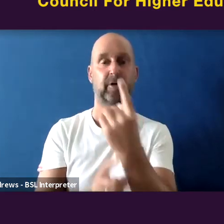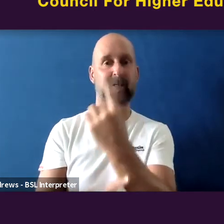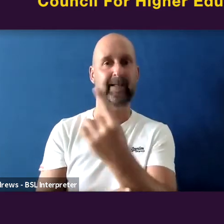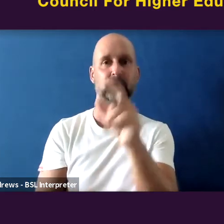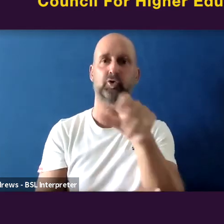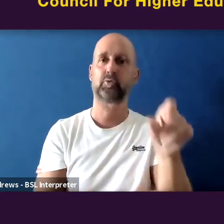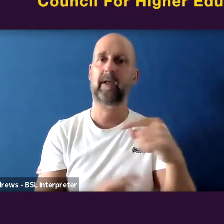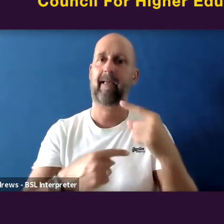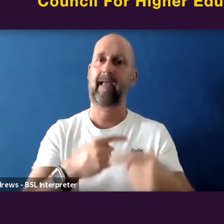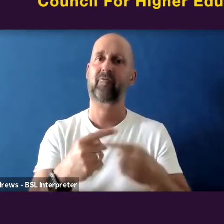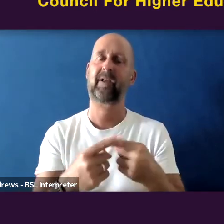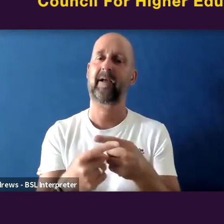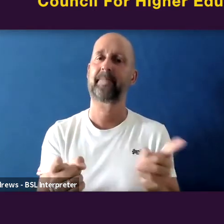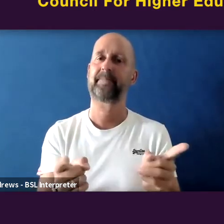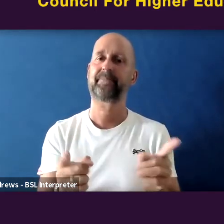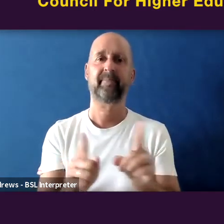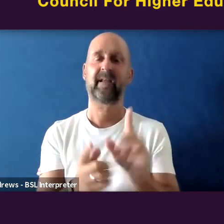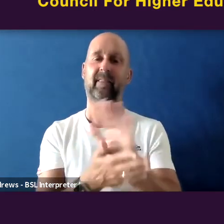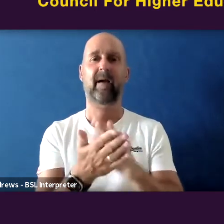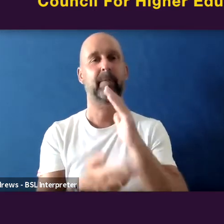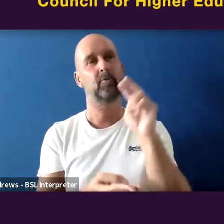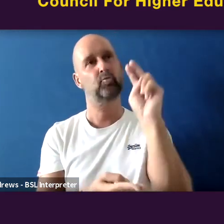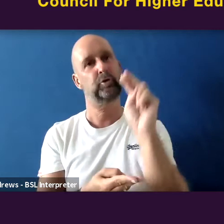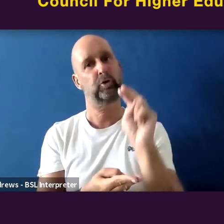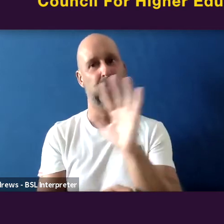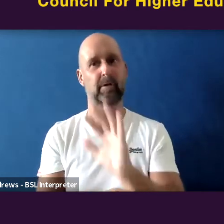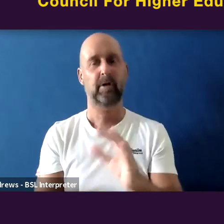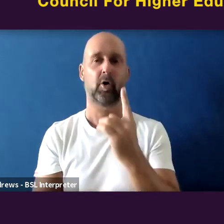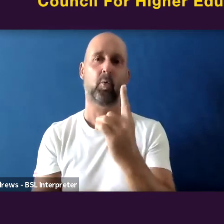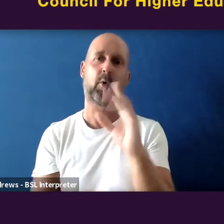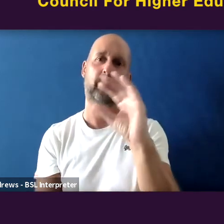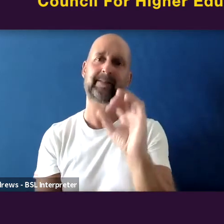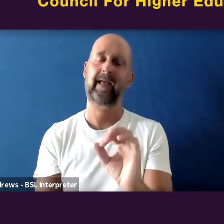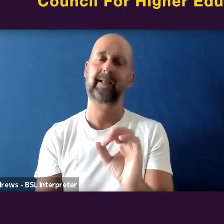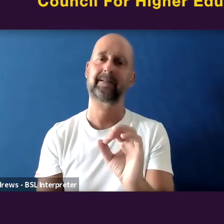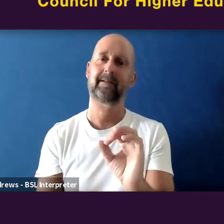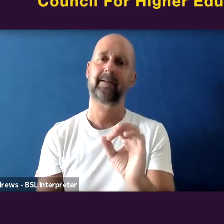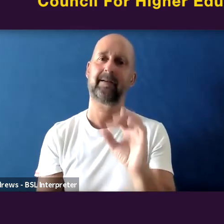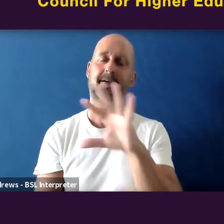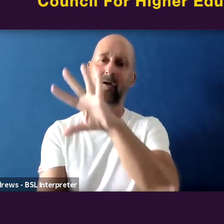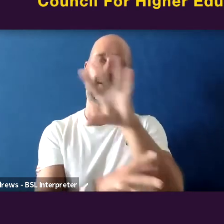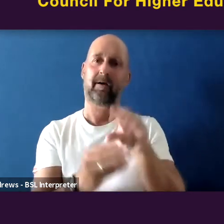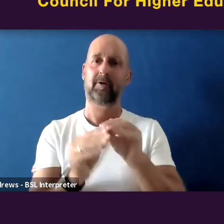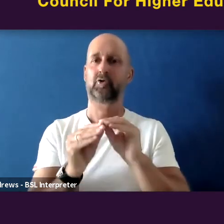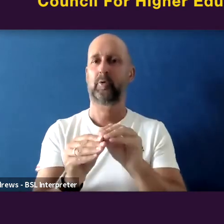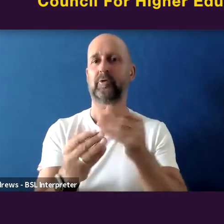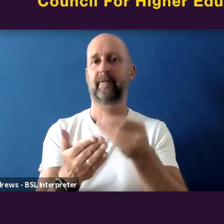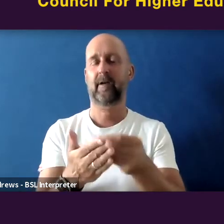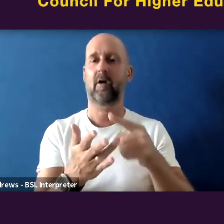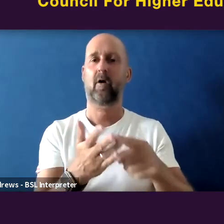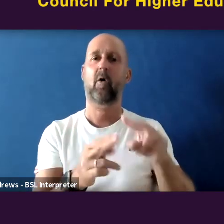equivalent to a reduction of around 1 per cent of the combined tuition fee and OfS funding.